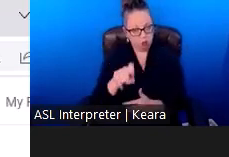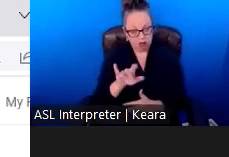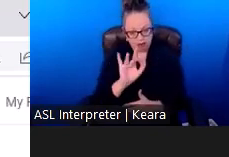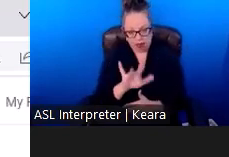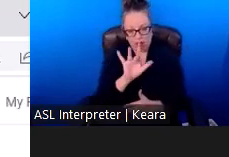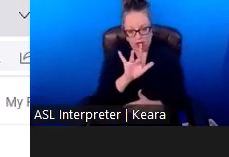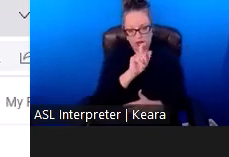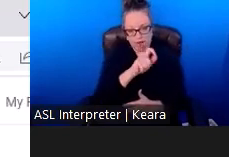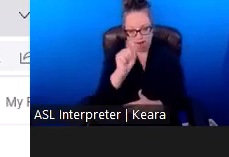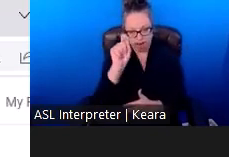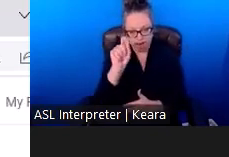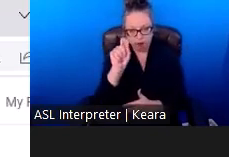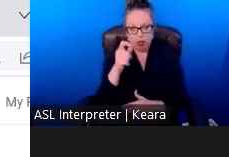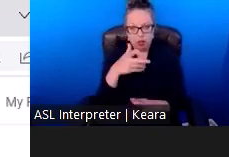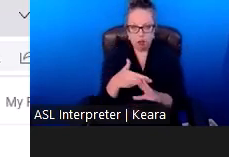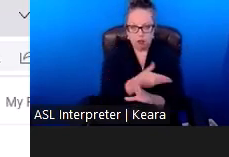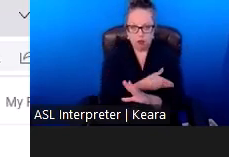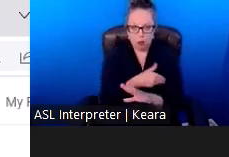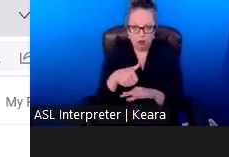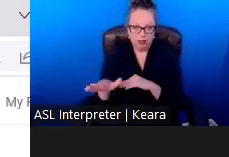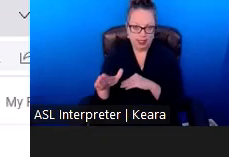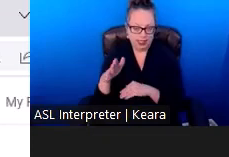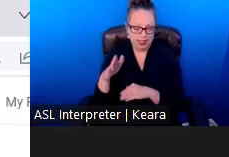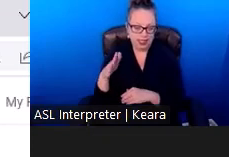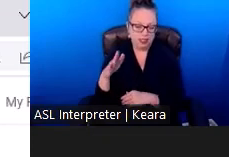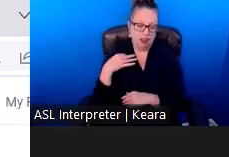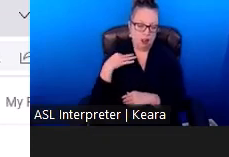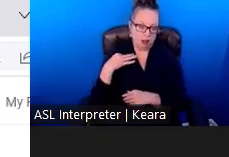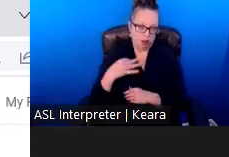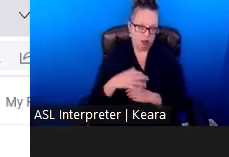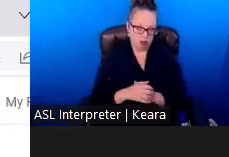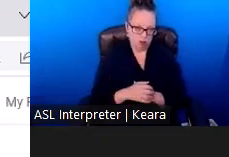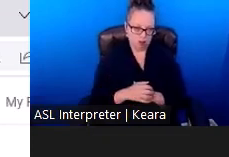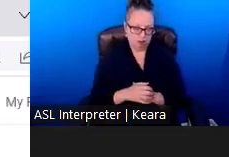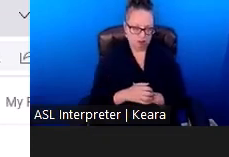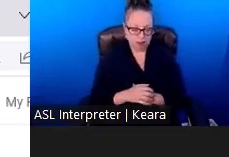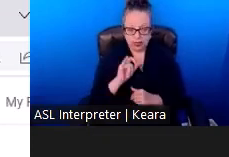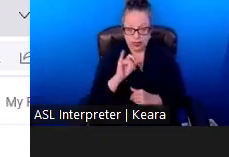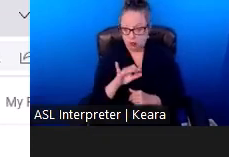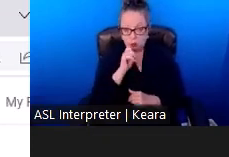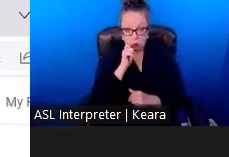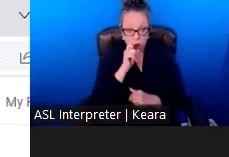in order to submit your application. Applicants who do not agree with the terms and conditions